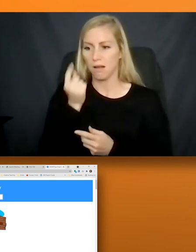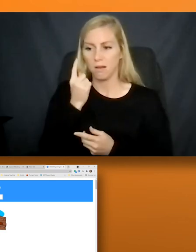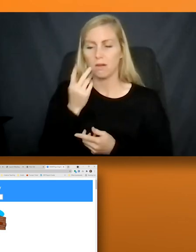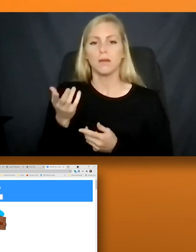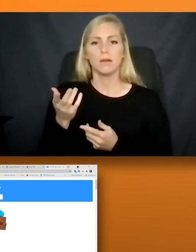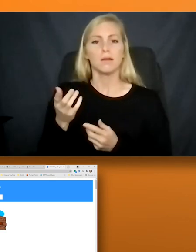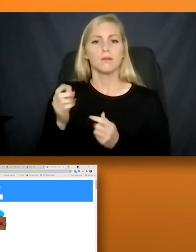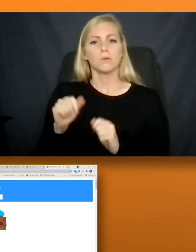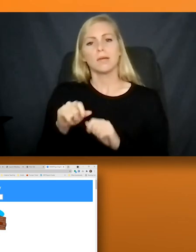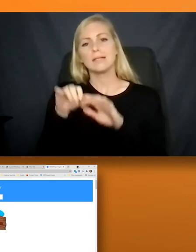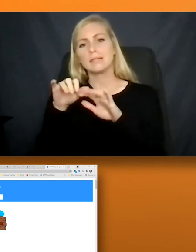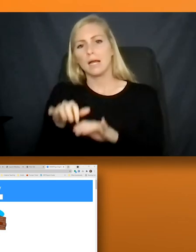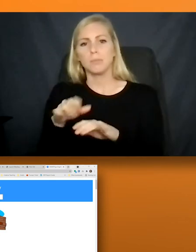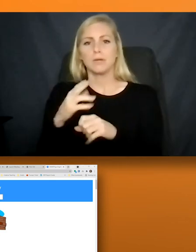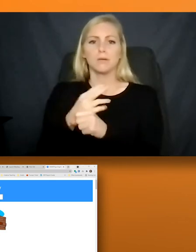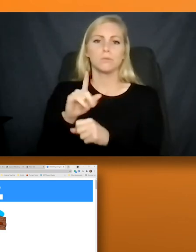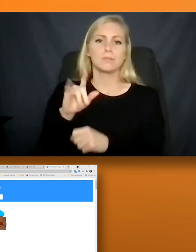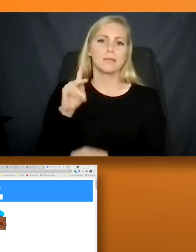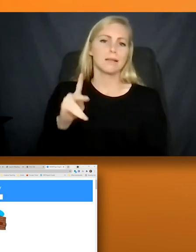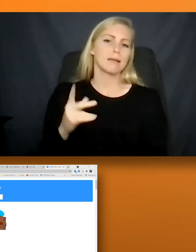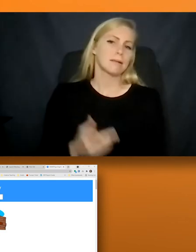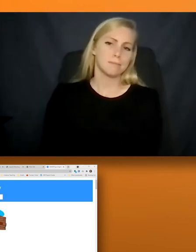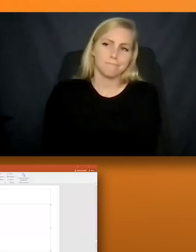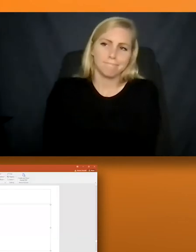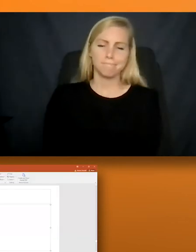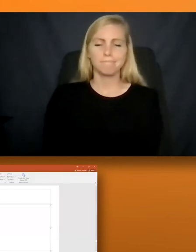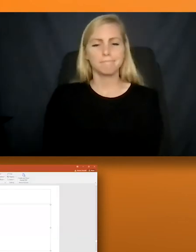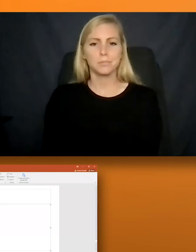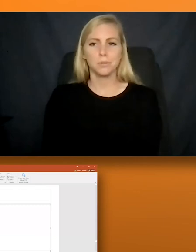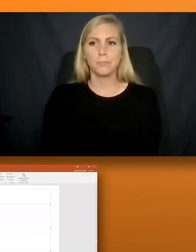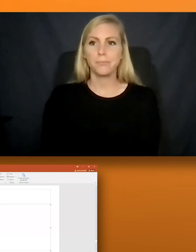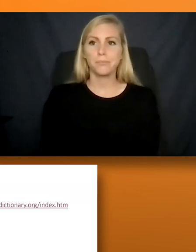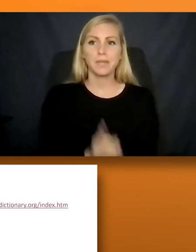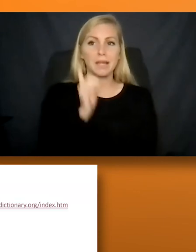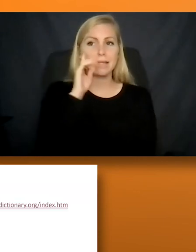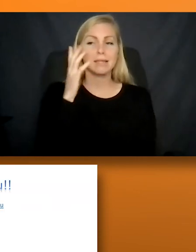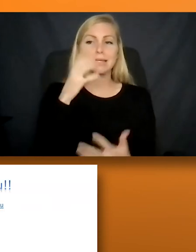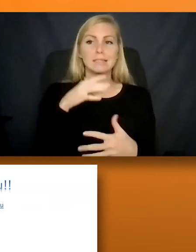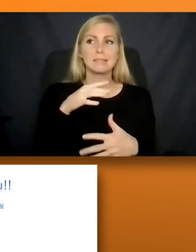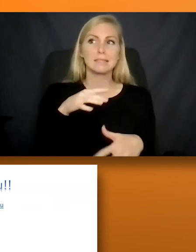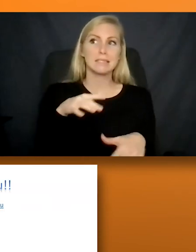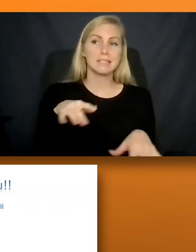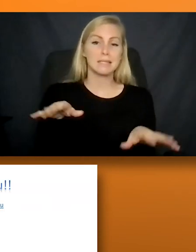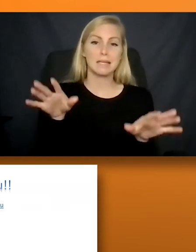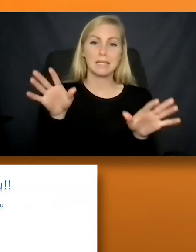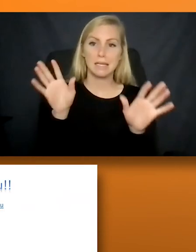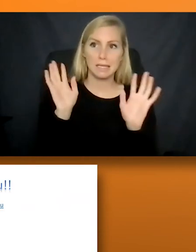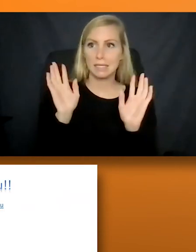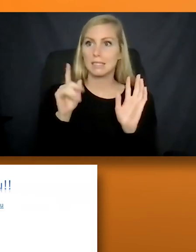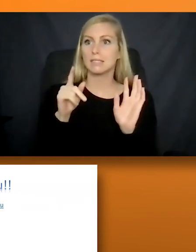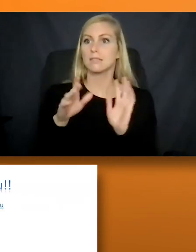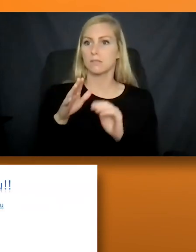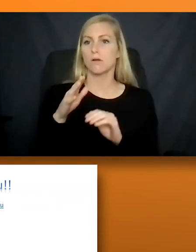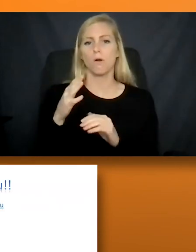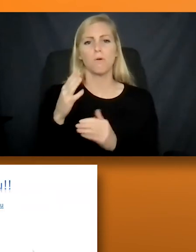And I think that is about it. It's my email if anybody needs it.